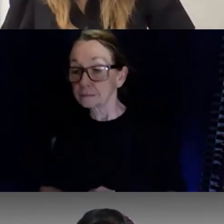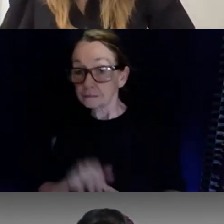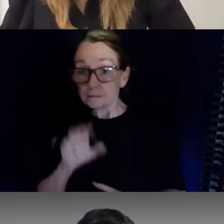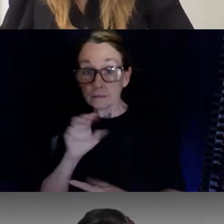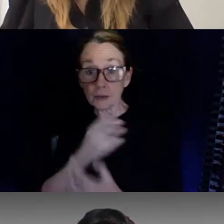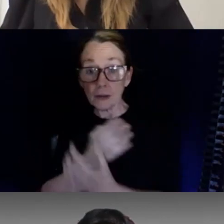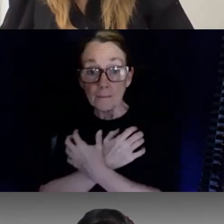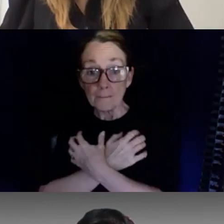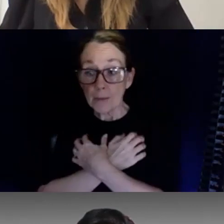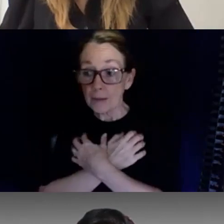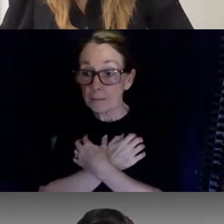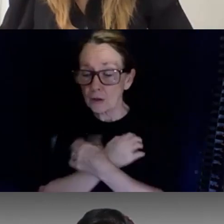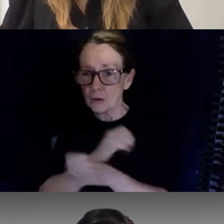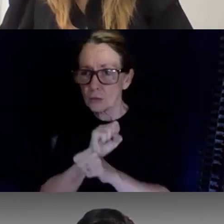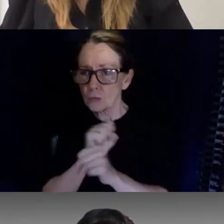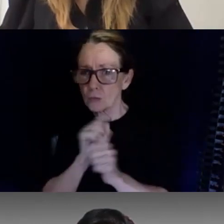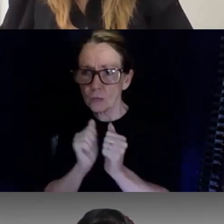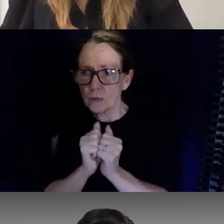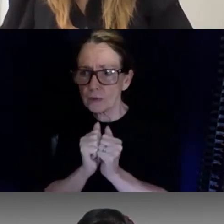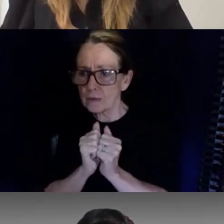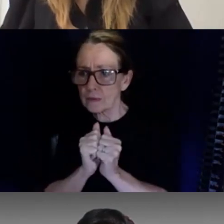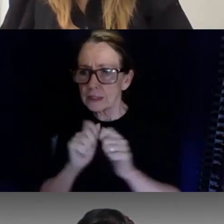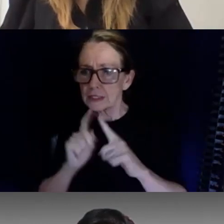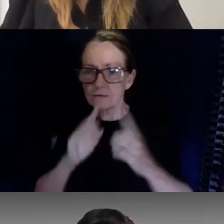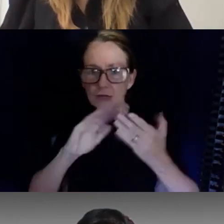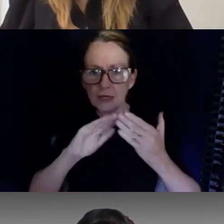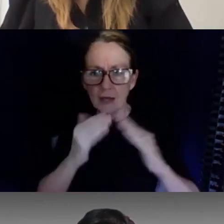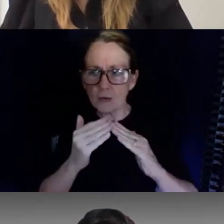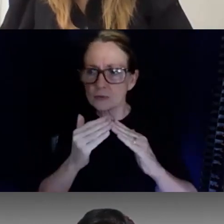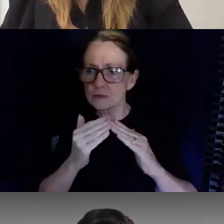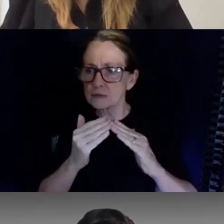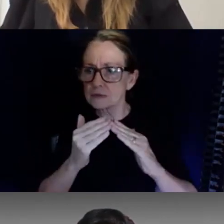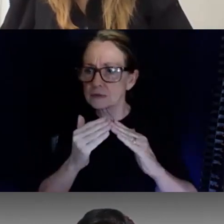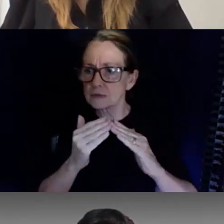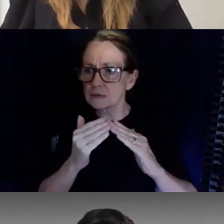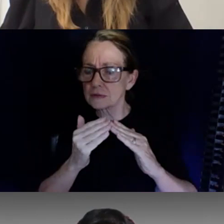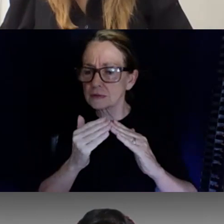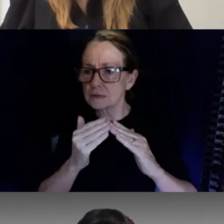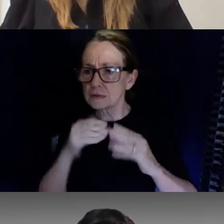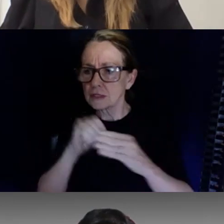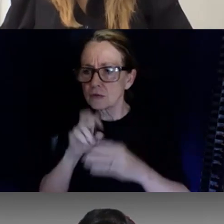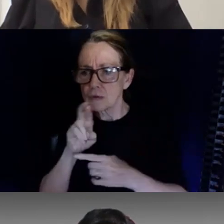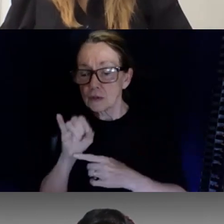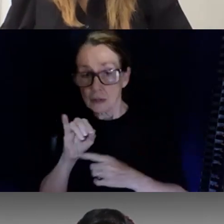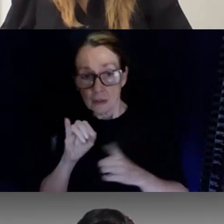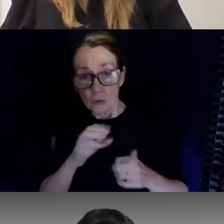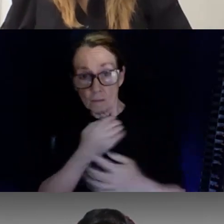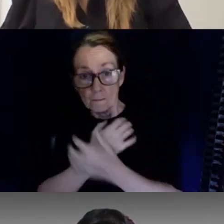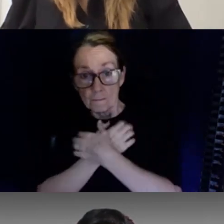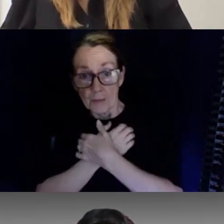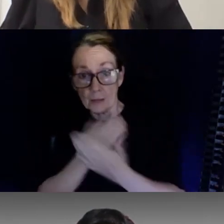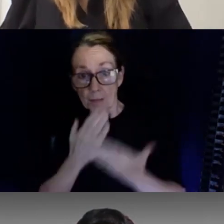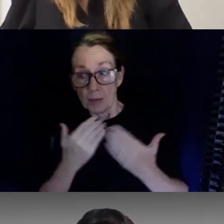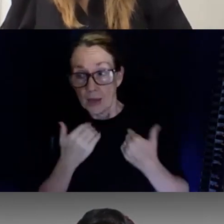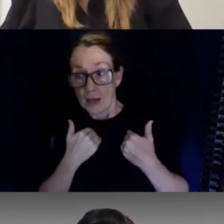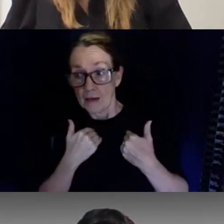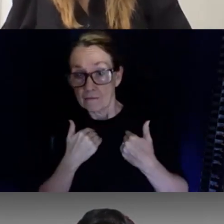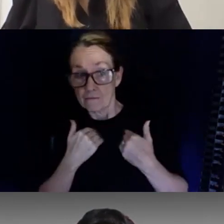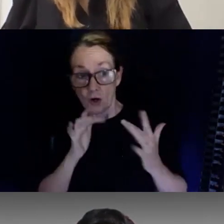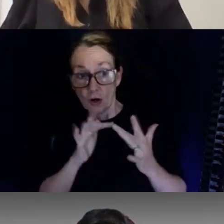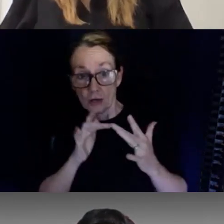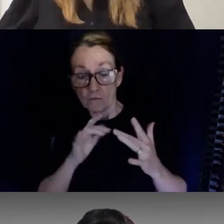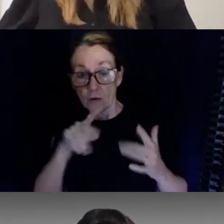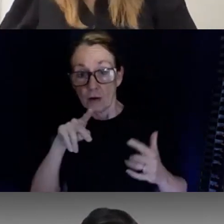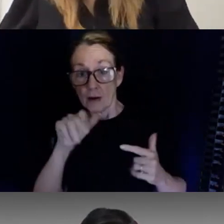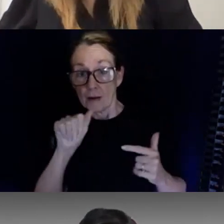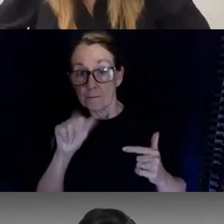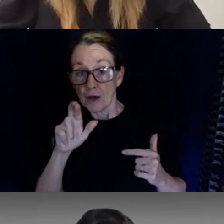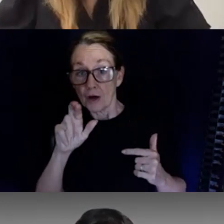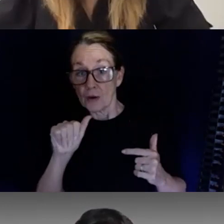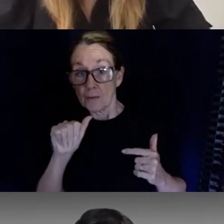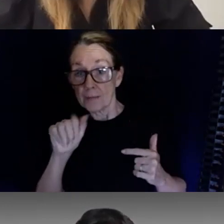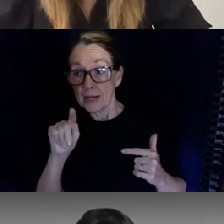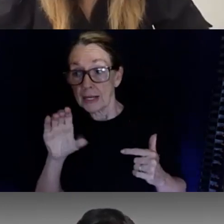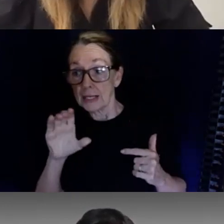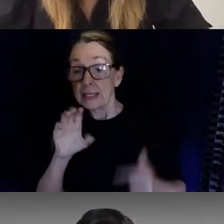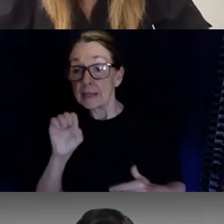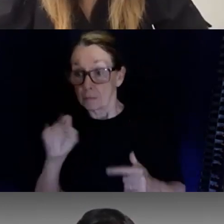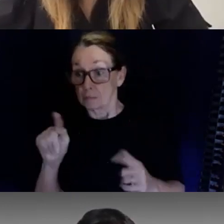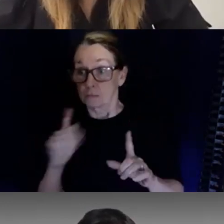SO, YEAH.